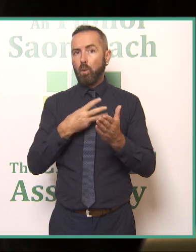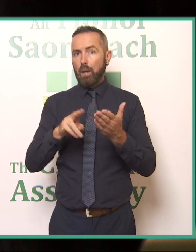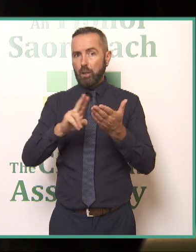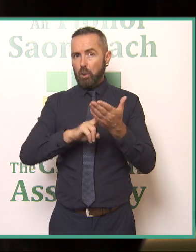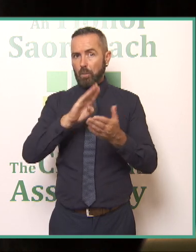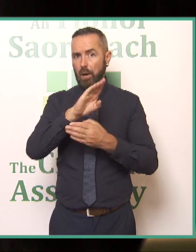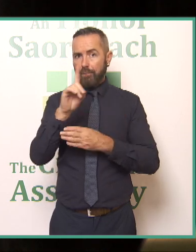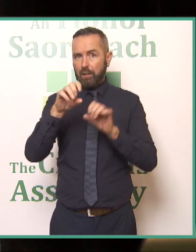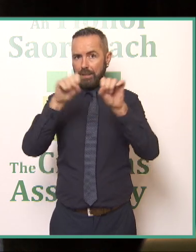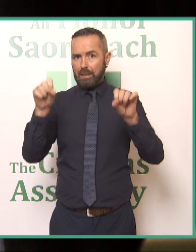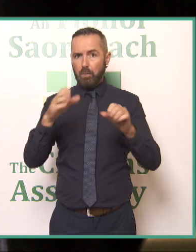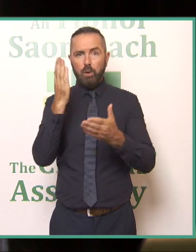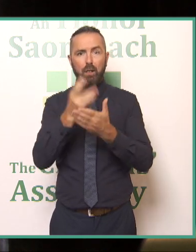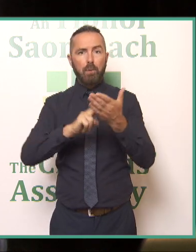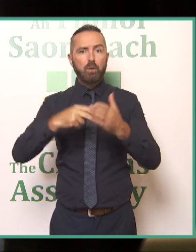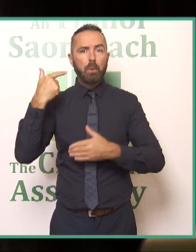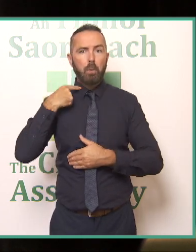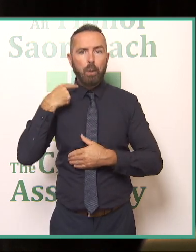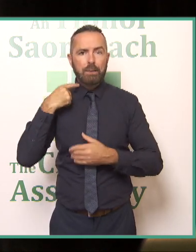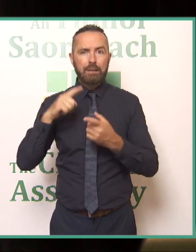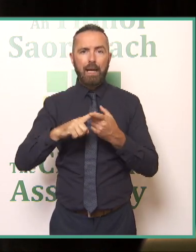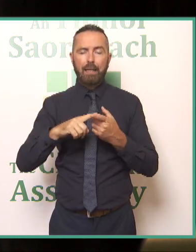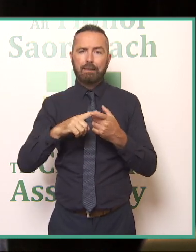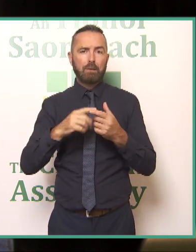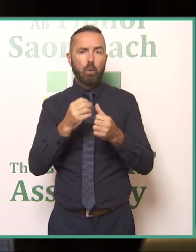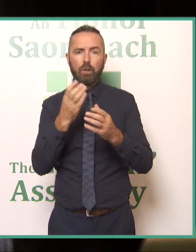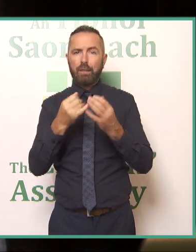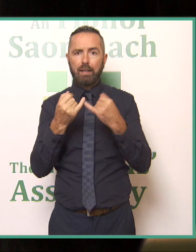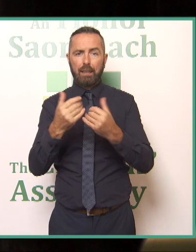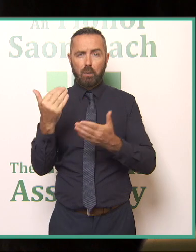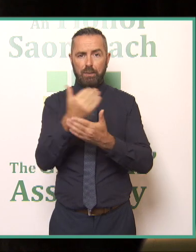cutting down fertilizers and pesticides which is a huge saving as well so I'll show you examples of